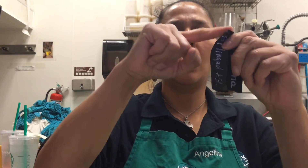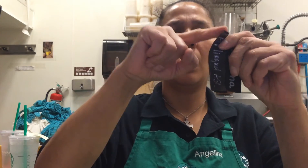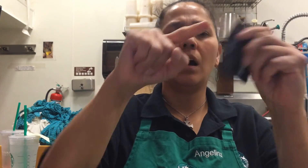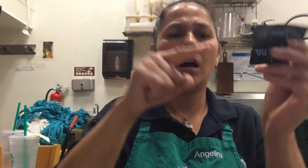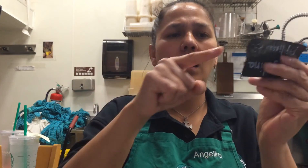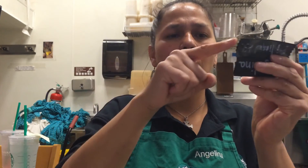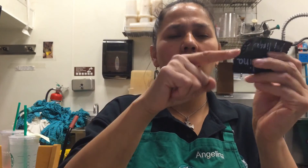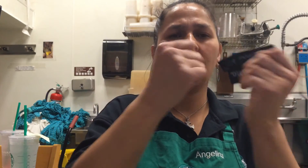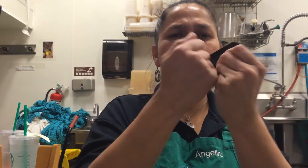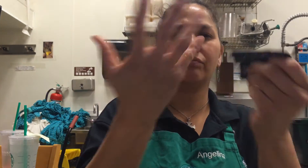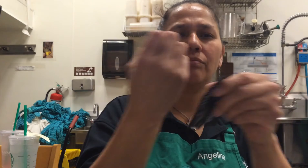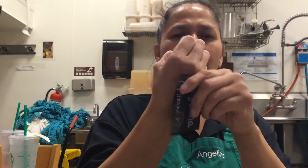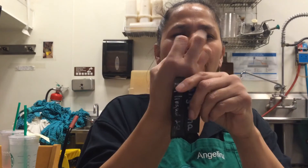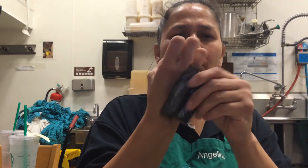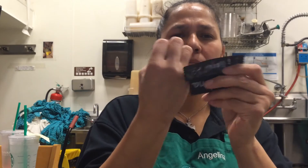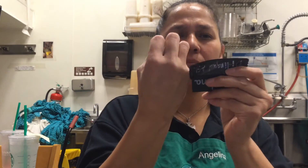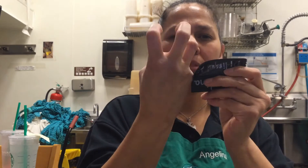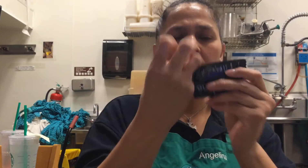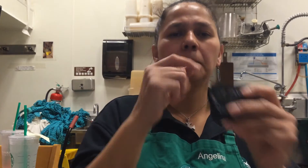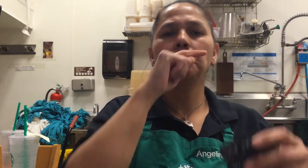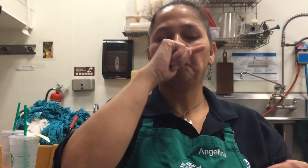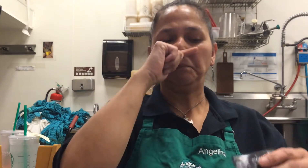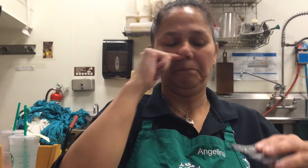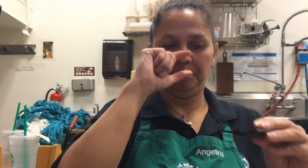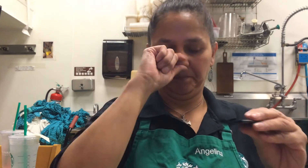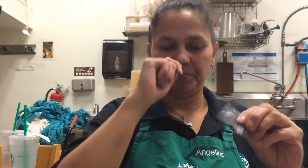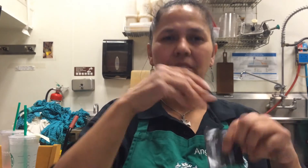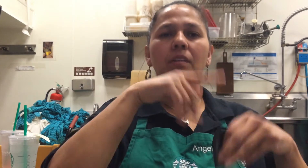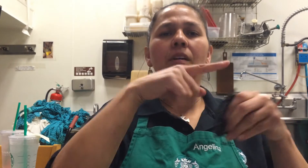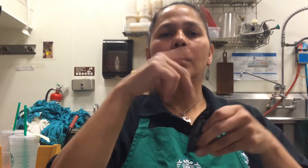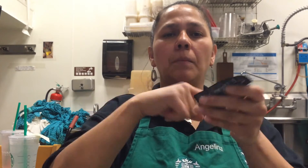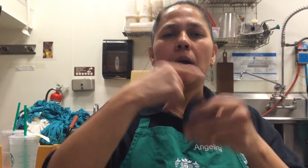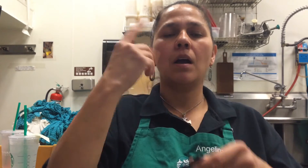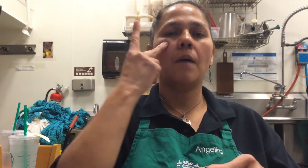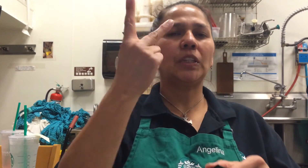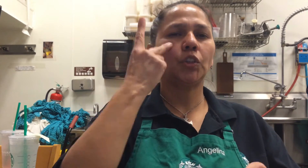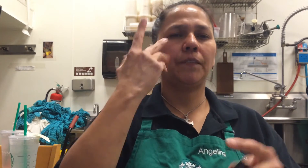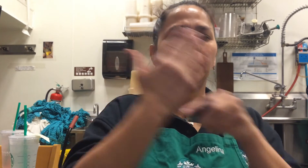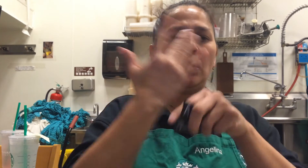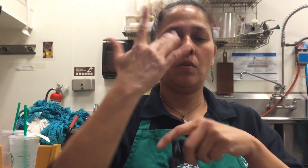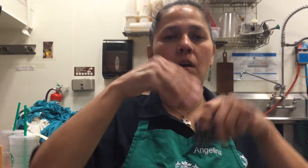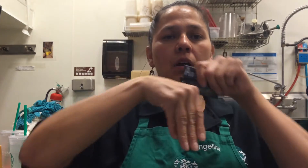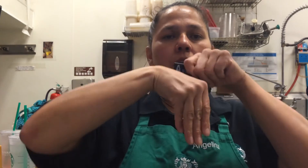however the edges has started to worn out it has became a visual disruption